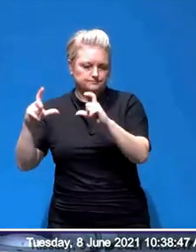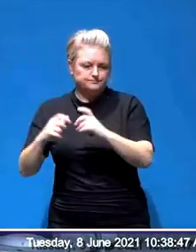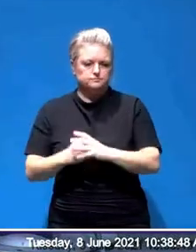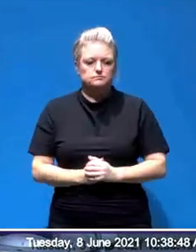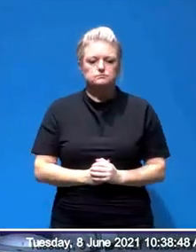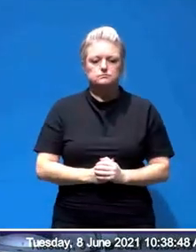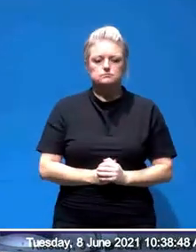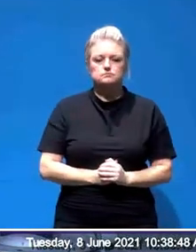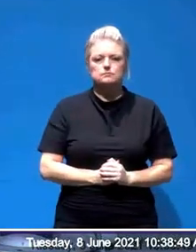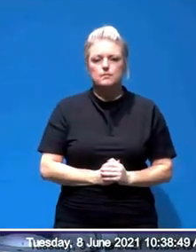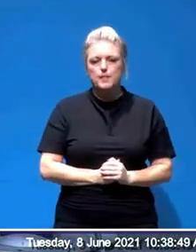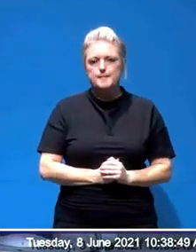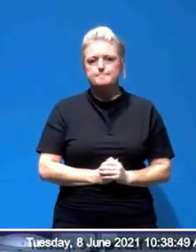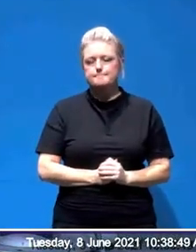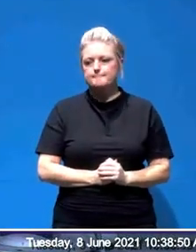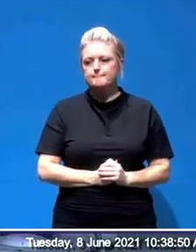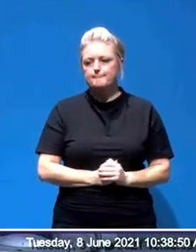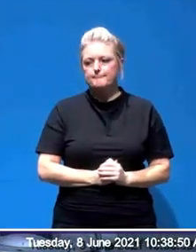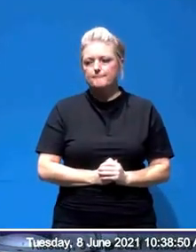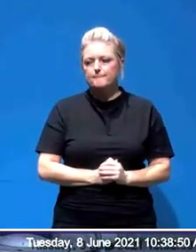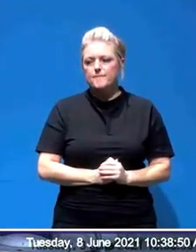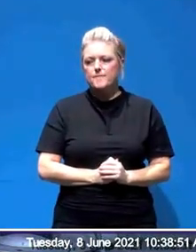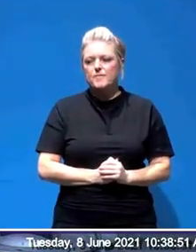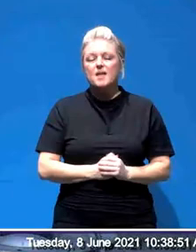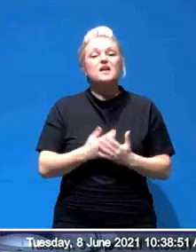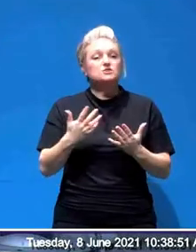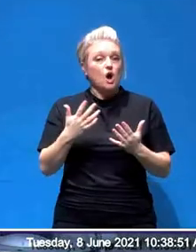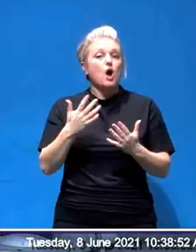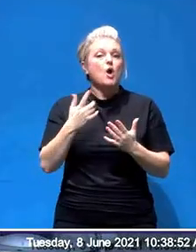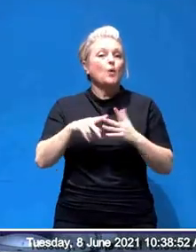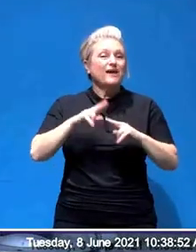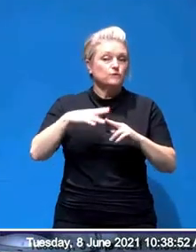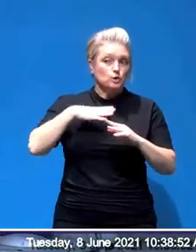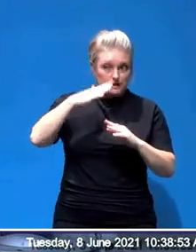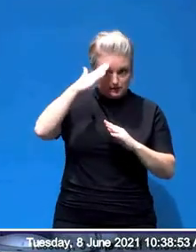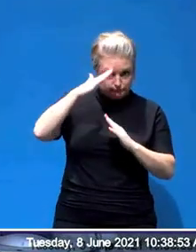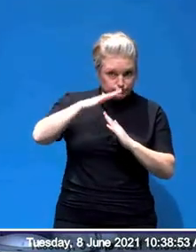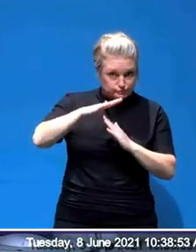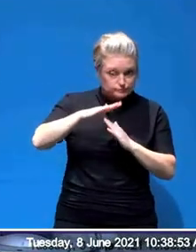before we show those photographs, so that they can take a break and resume with us as we go along.